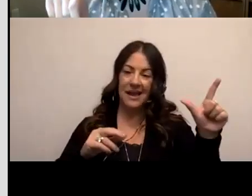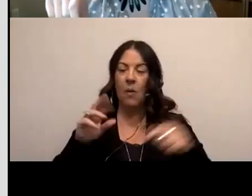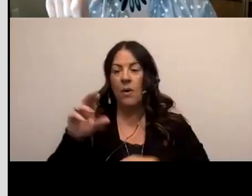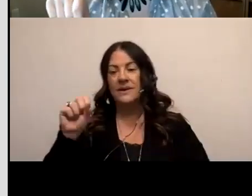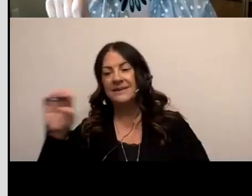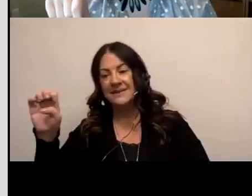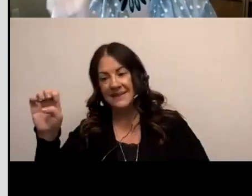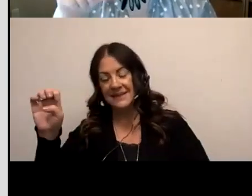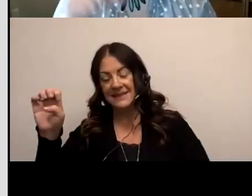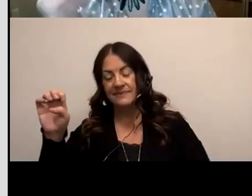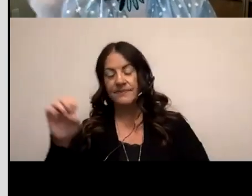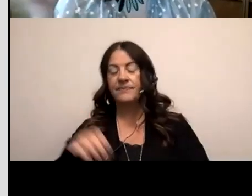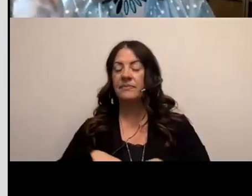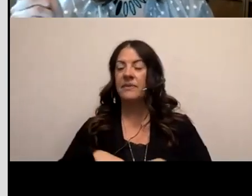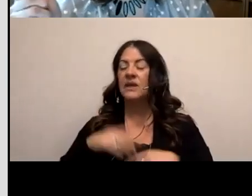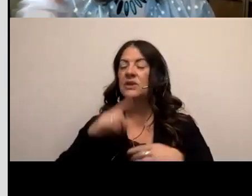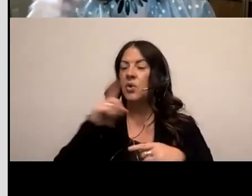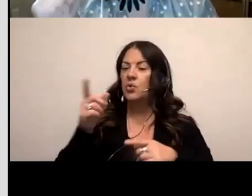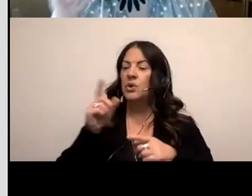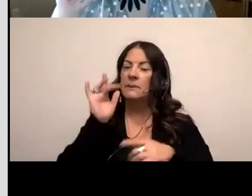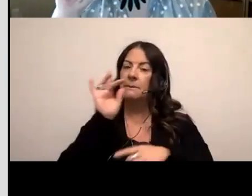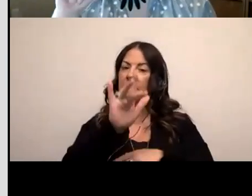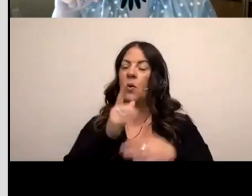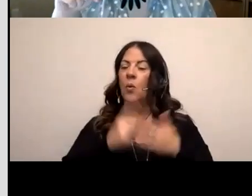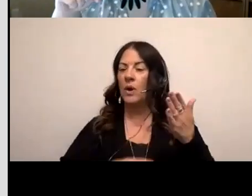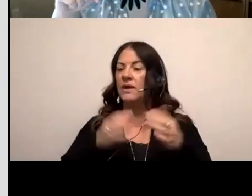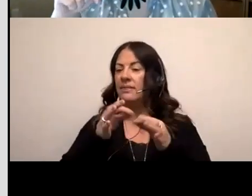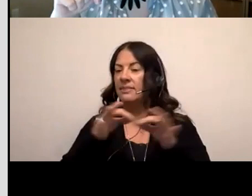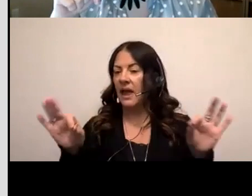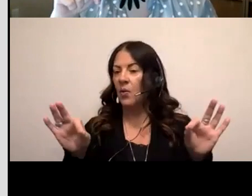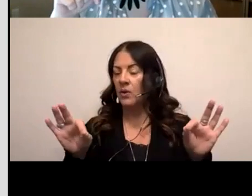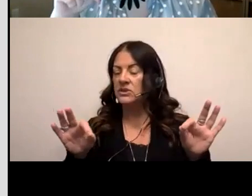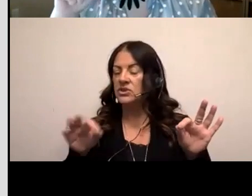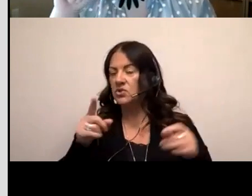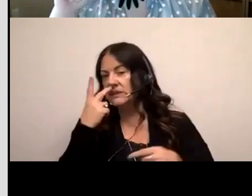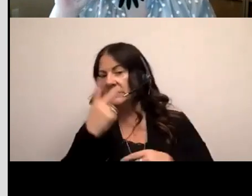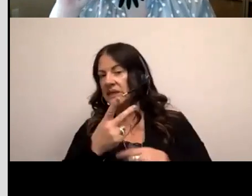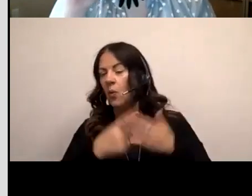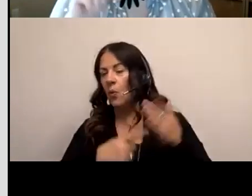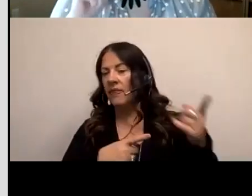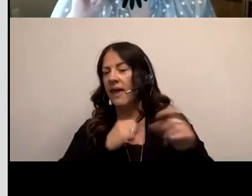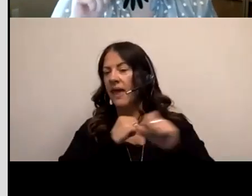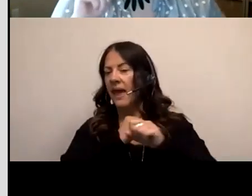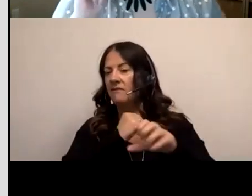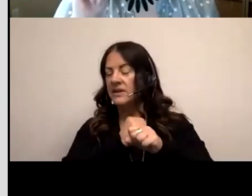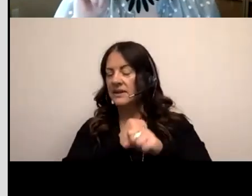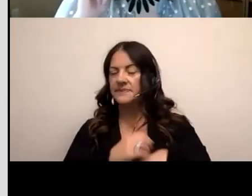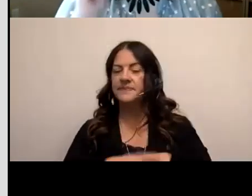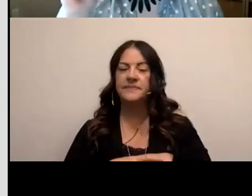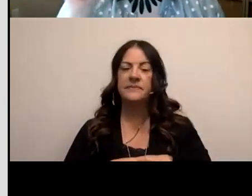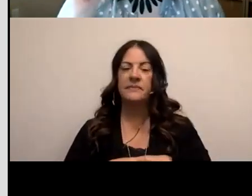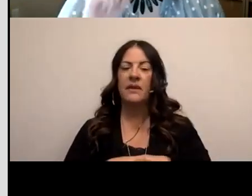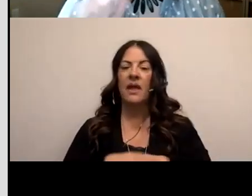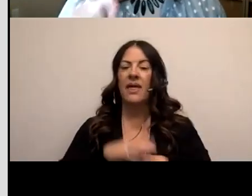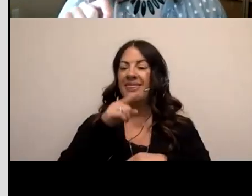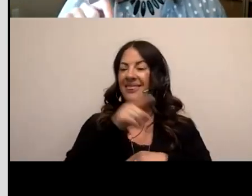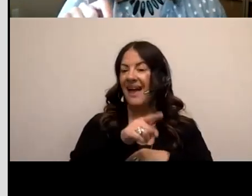LANGUAGE OR SYSTEM THEY ARE USING. THESE WERE CREATED FOR TEACHERS TO ACCESS